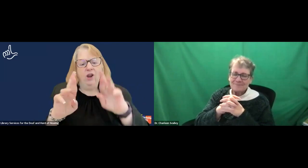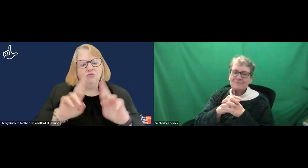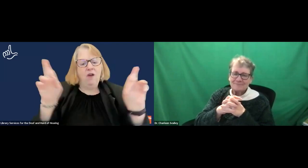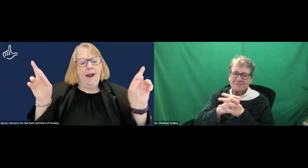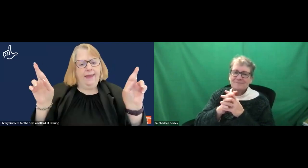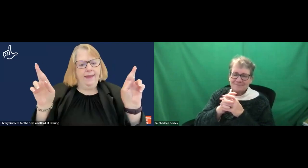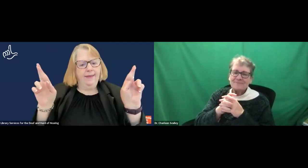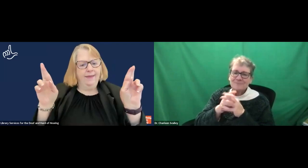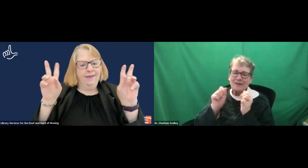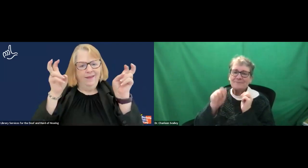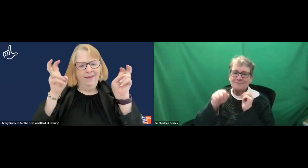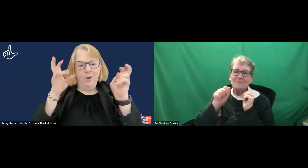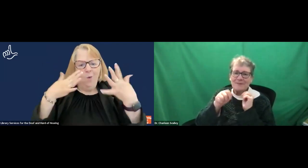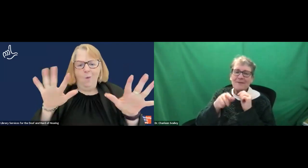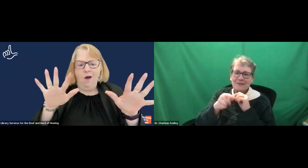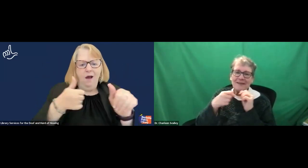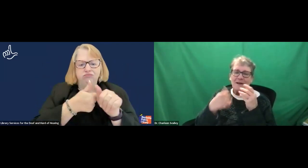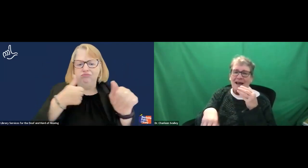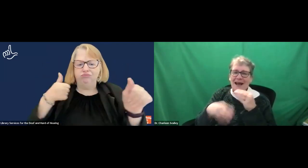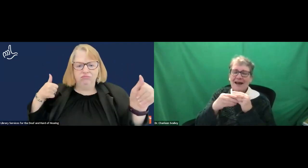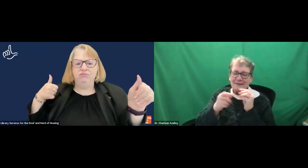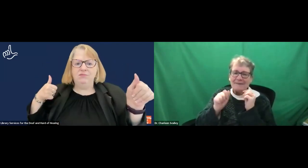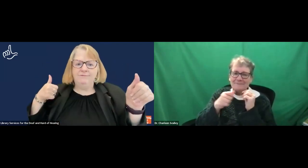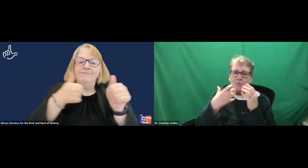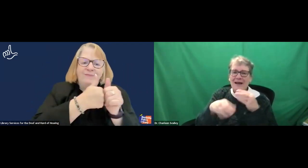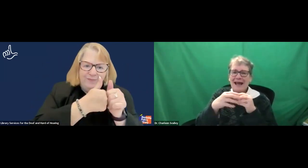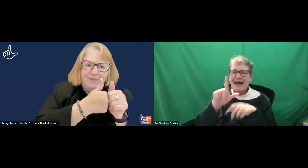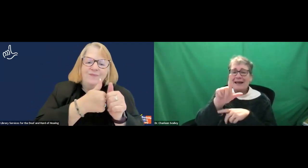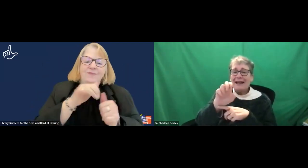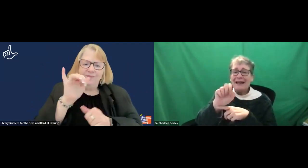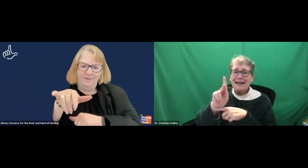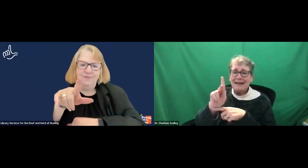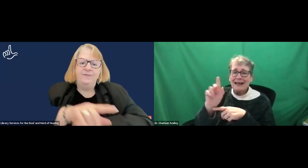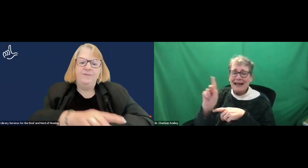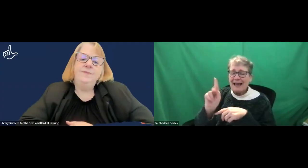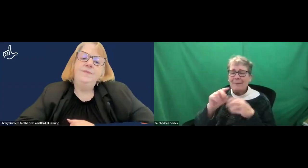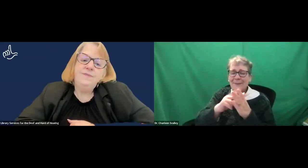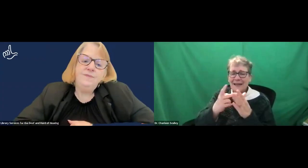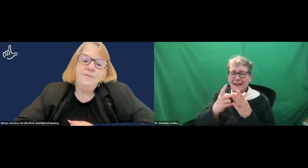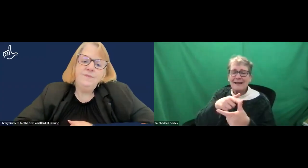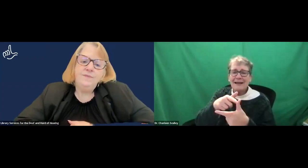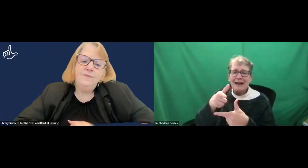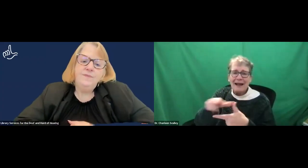through their development, um... with kindergarten readiness. And we don't want children to fall behind.